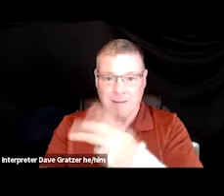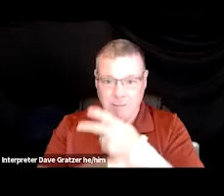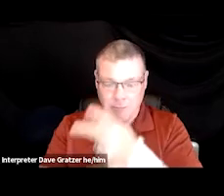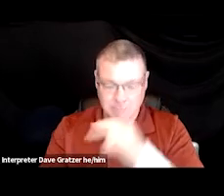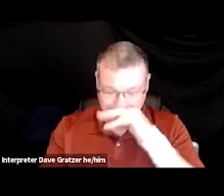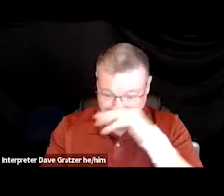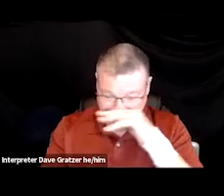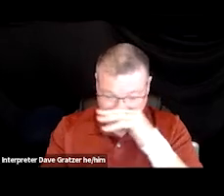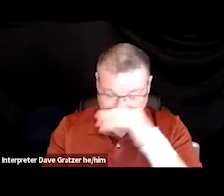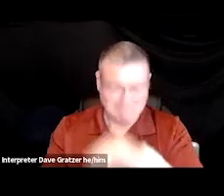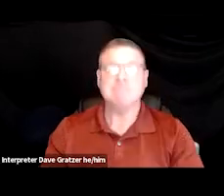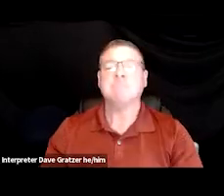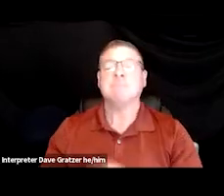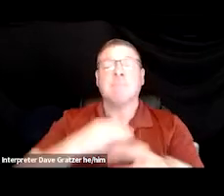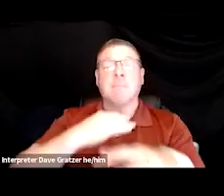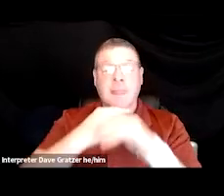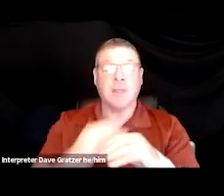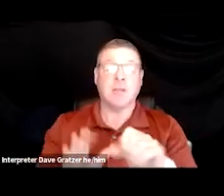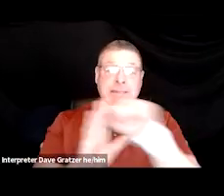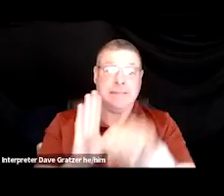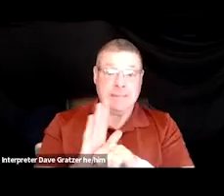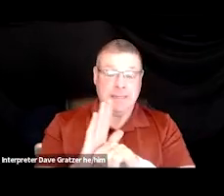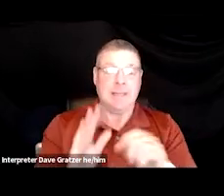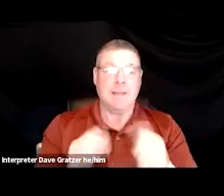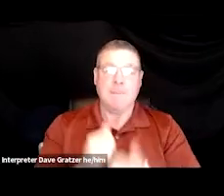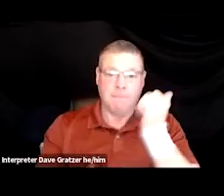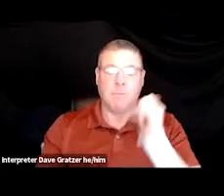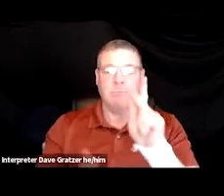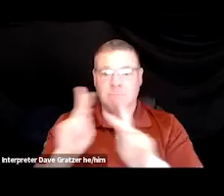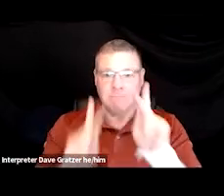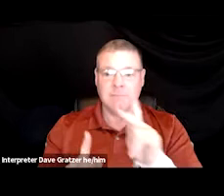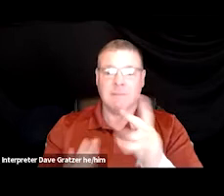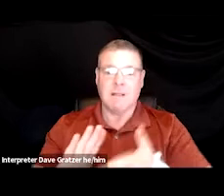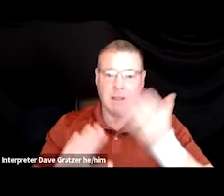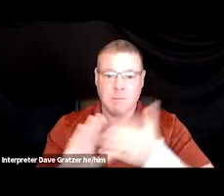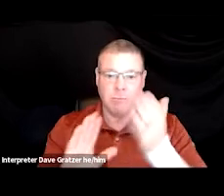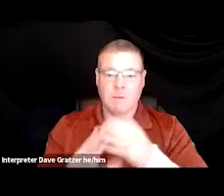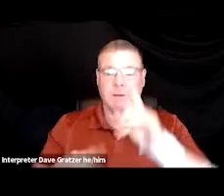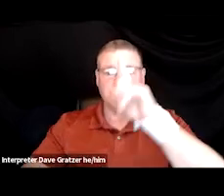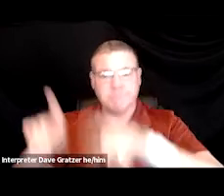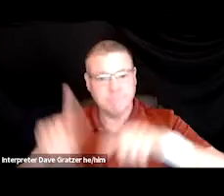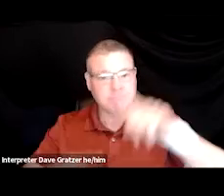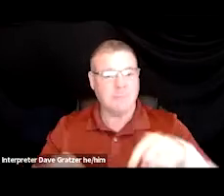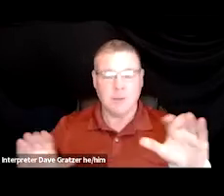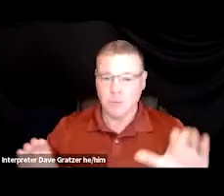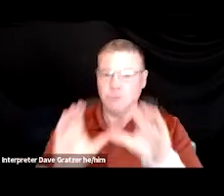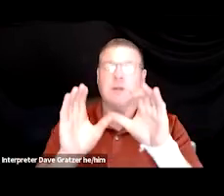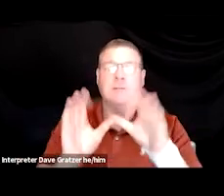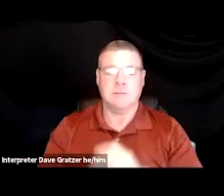Additionally, across the state, most of our local authorities operate a variety of crisis facilities.